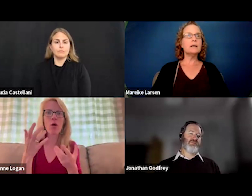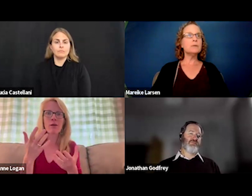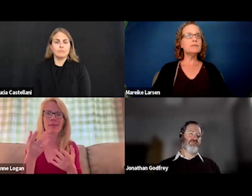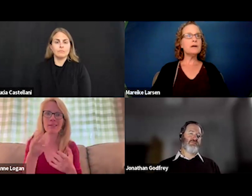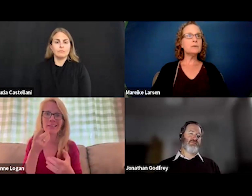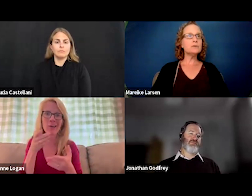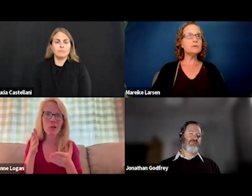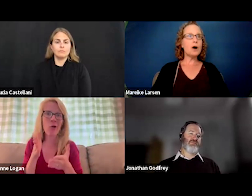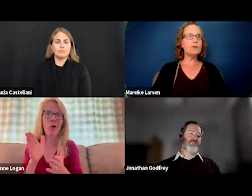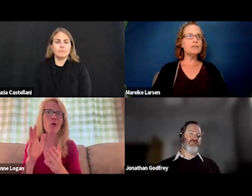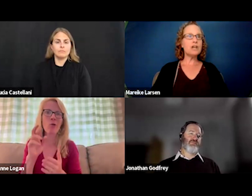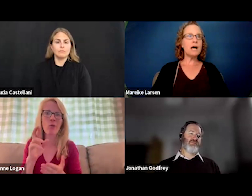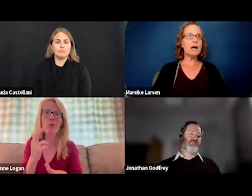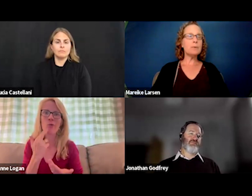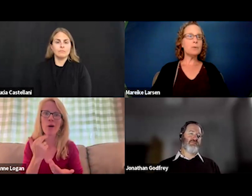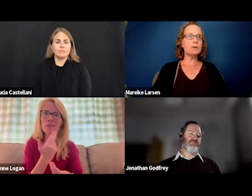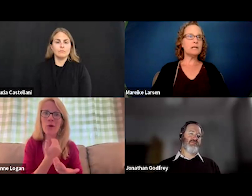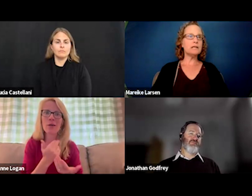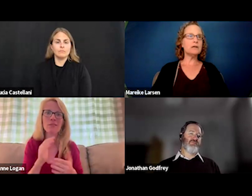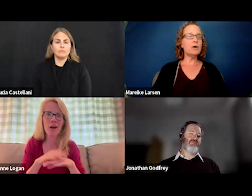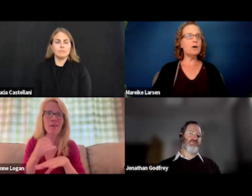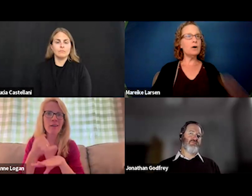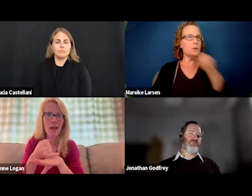But if I go into a coffee shop or a dining hall